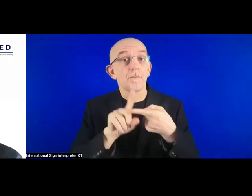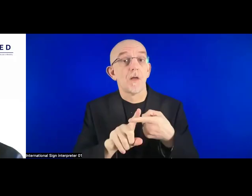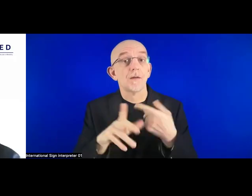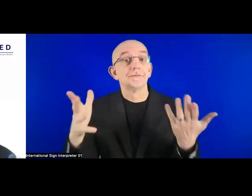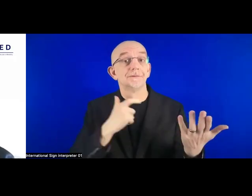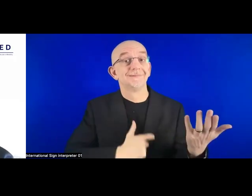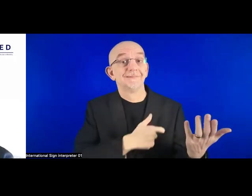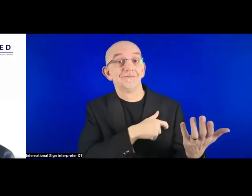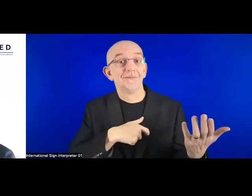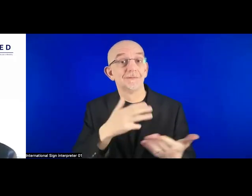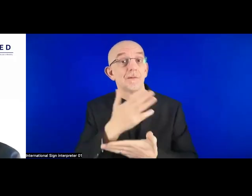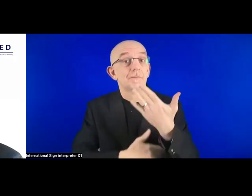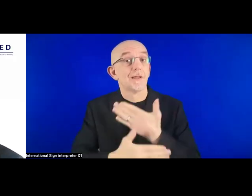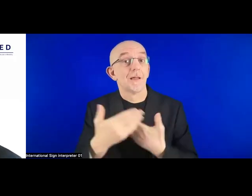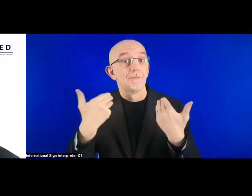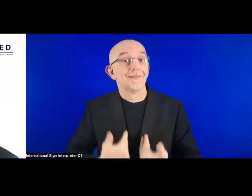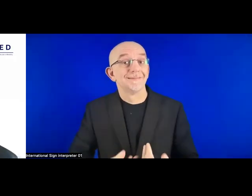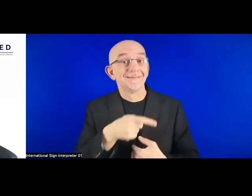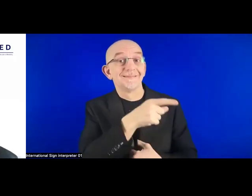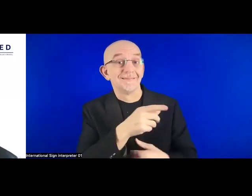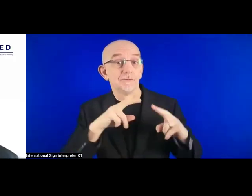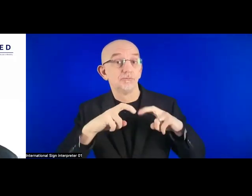doctoral researchers will be employed and carry out the main part of their research